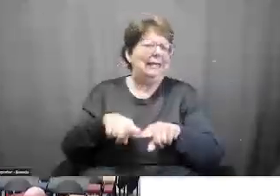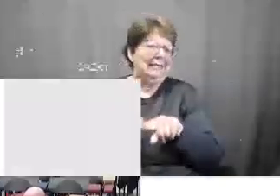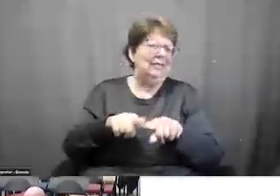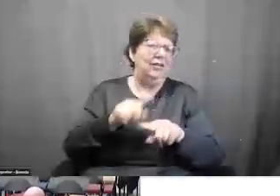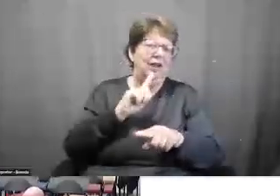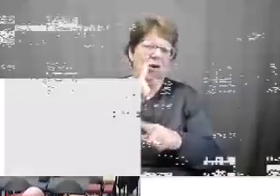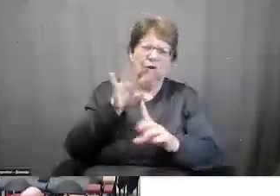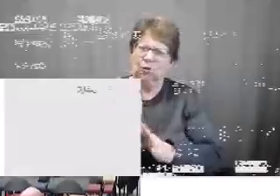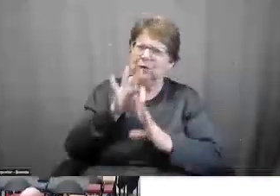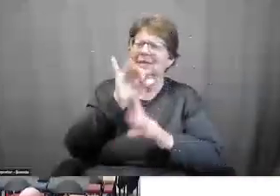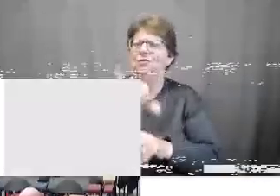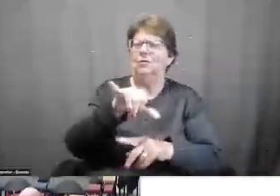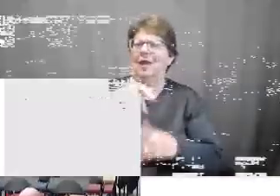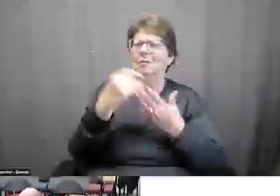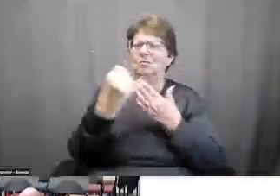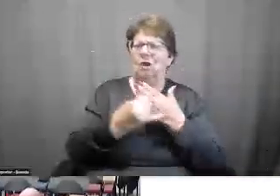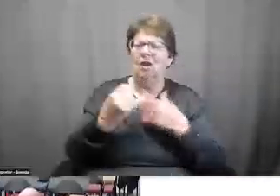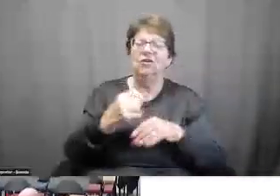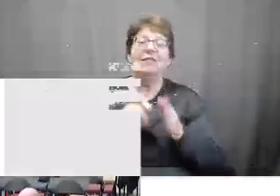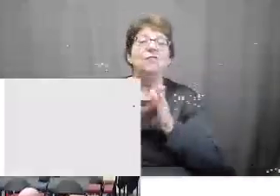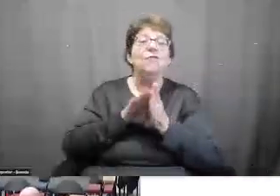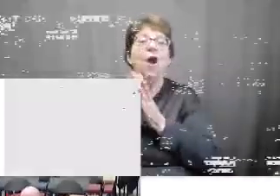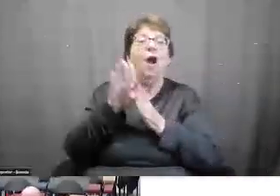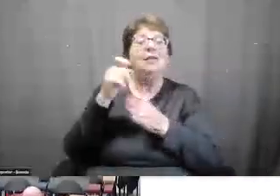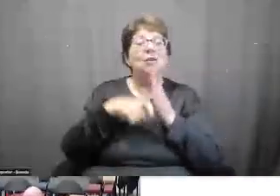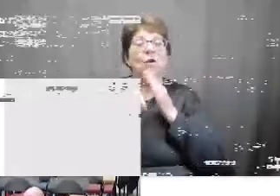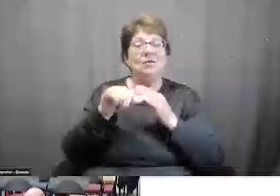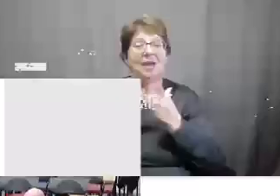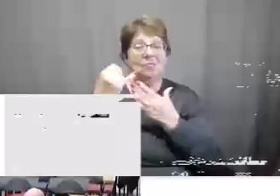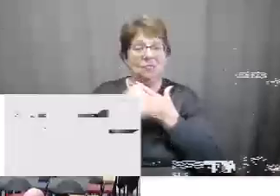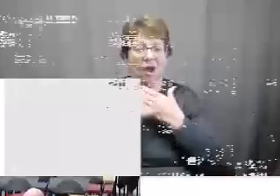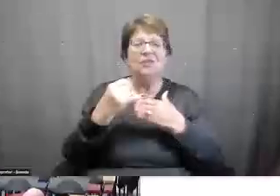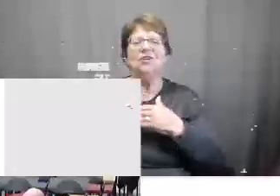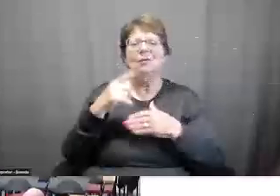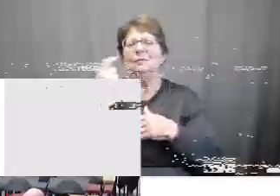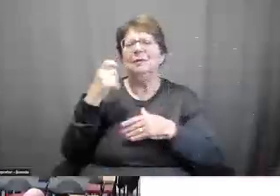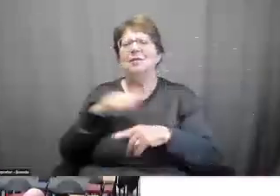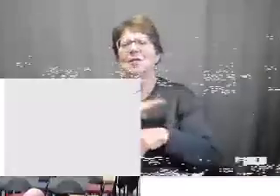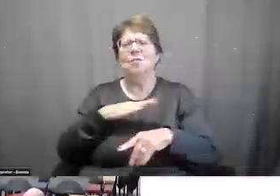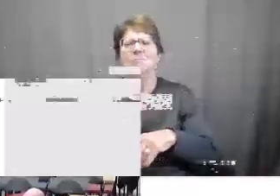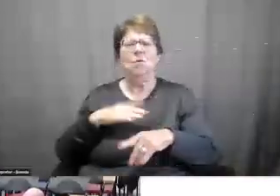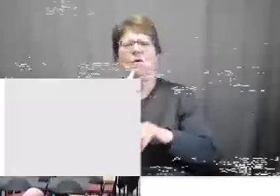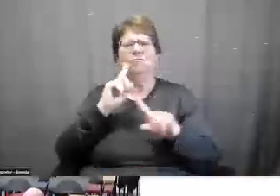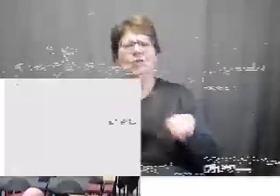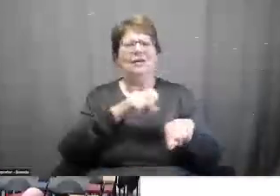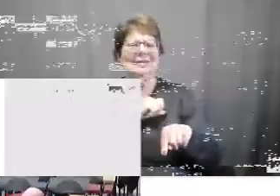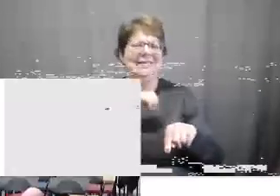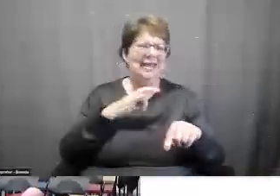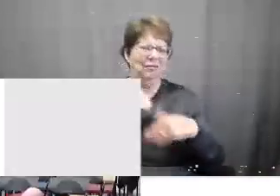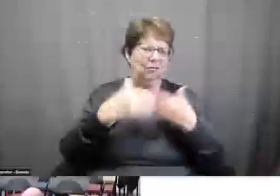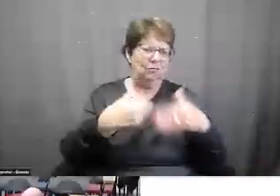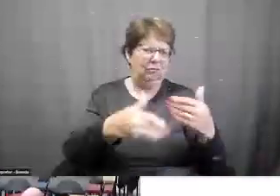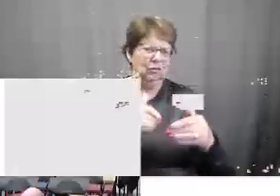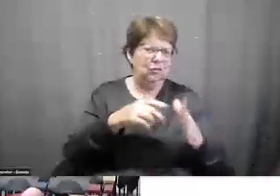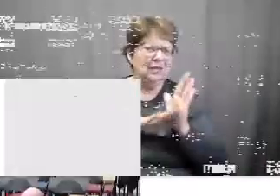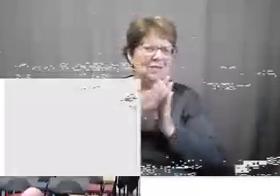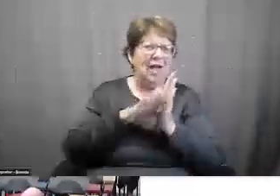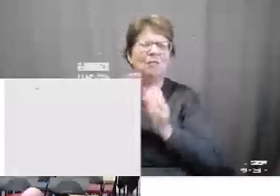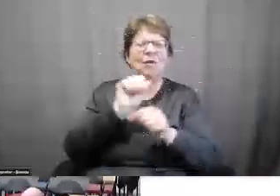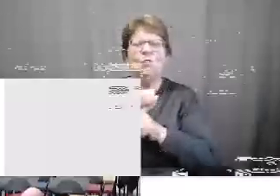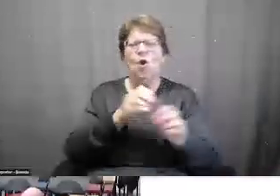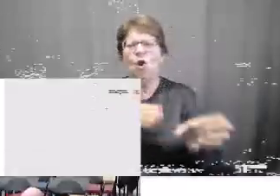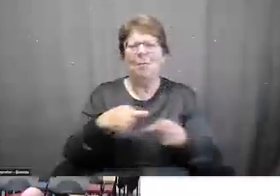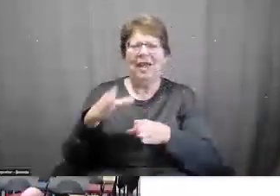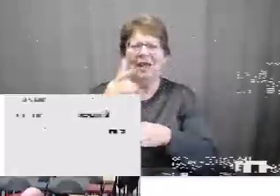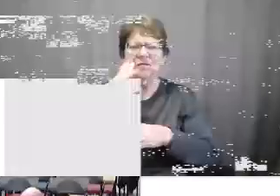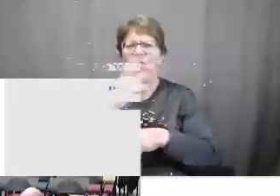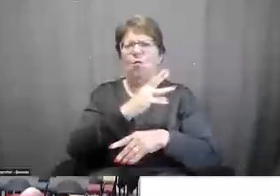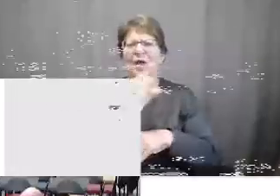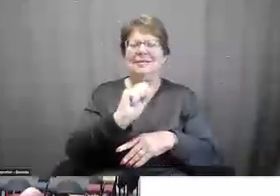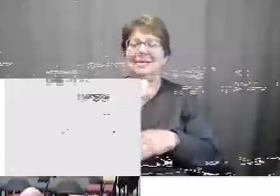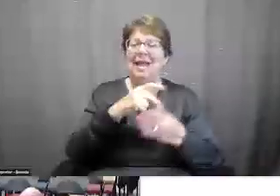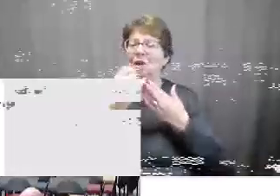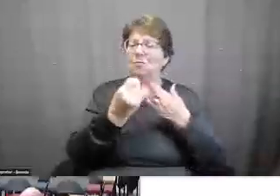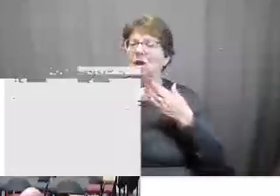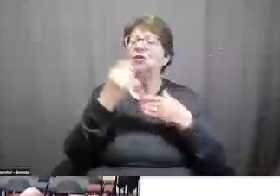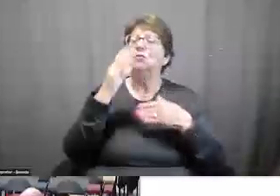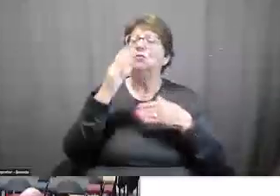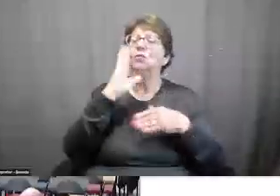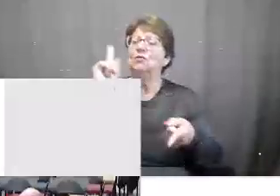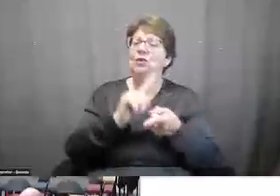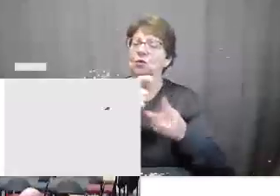Boardroom: The rising cost of the project resulted in the board directing staff through the motions I previously mentioned to develop a work plan for the West Seattle project that would reduce both costs and effects to the community.